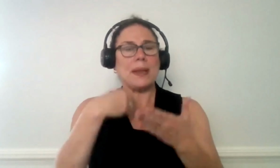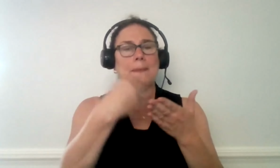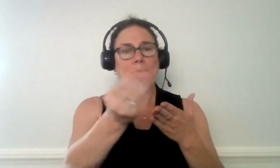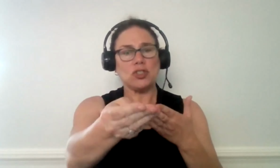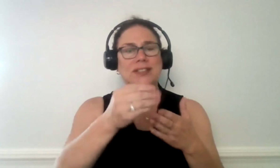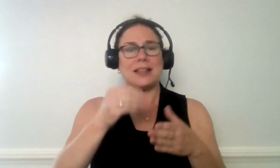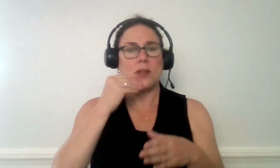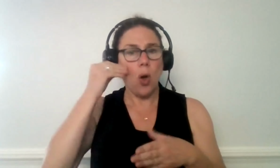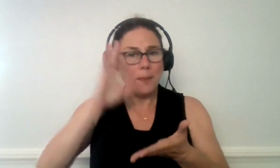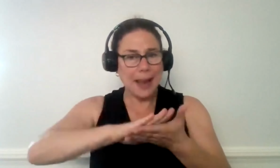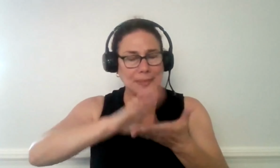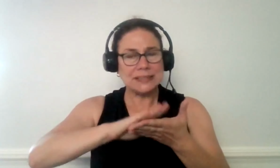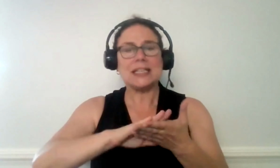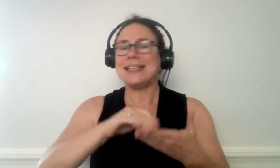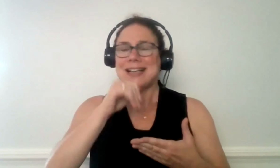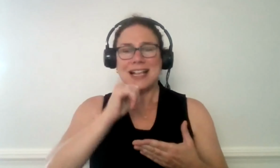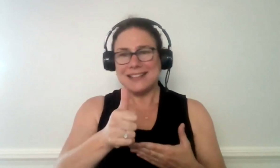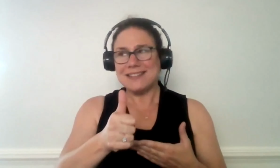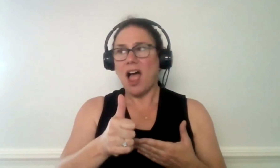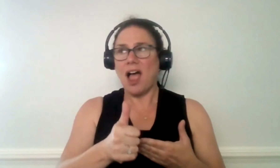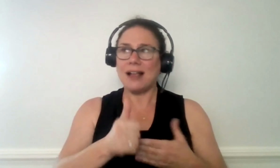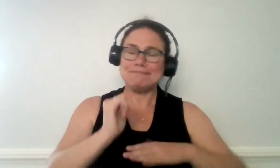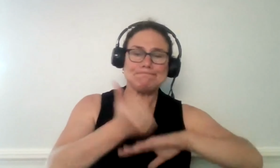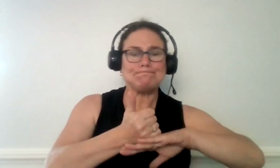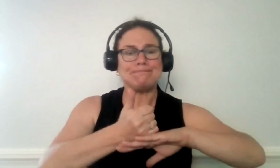There isn't...it's not on the roadmap right now for an entire UCOP license.